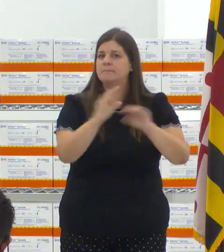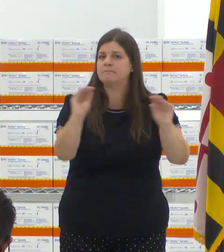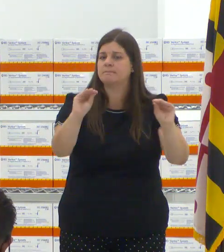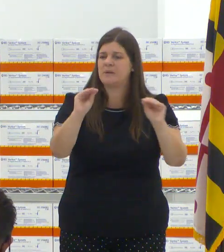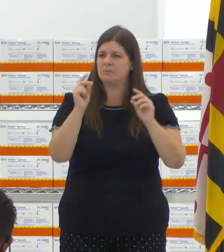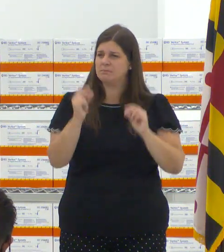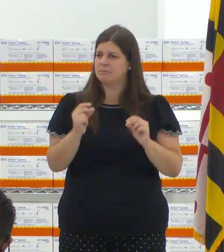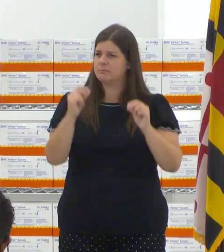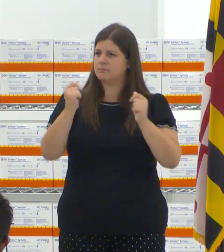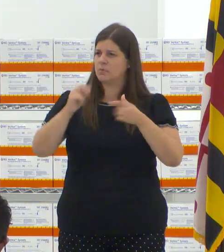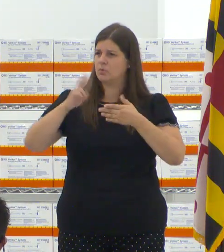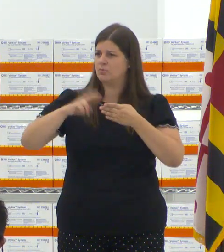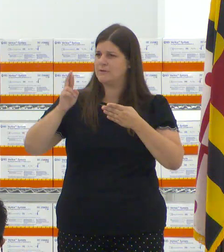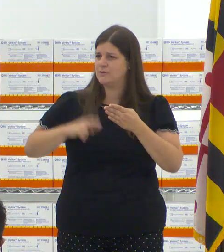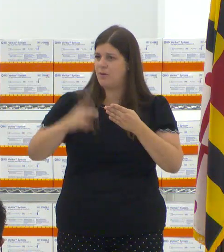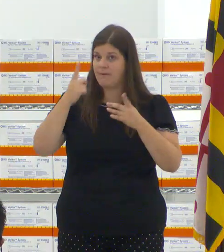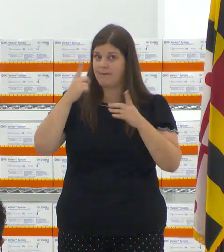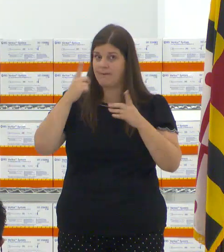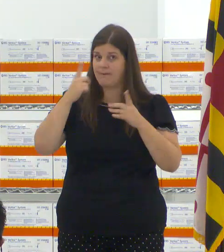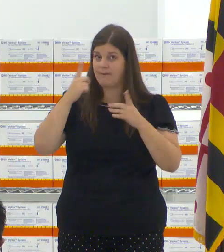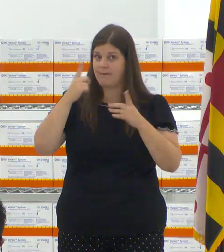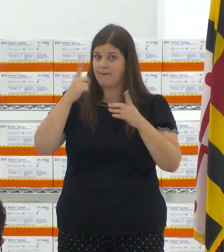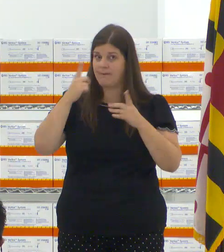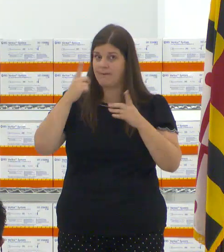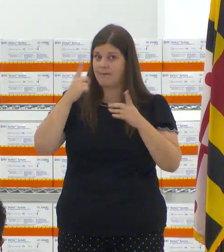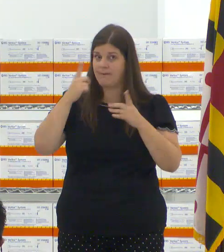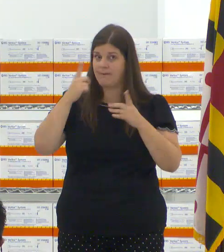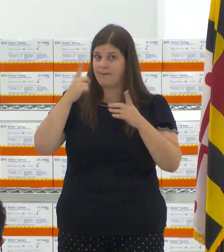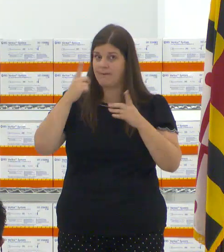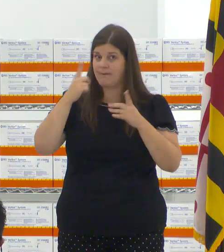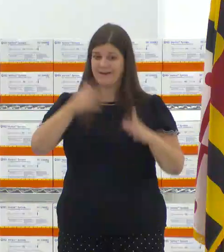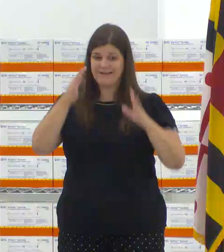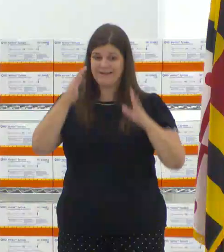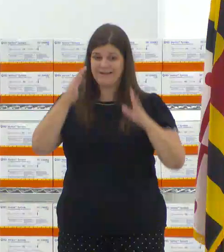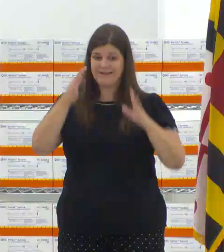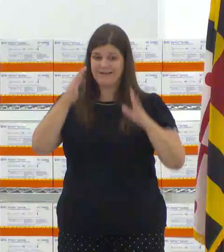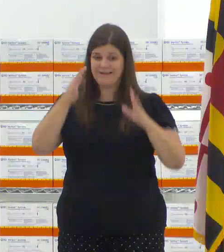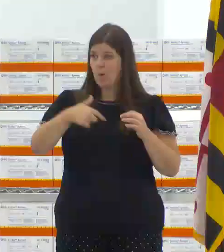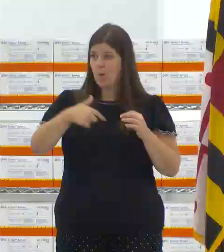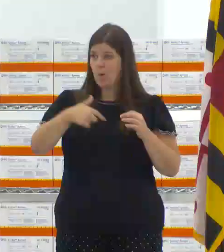We talked about the exciting prospect of this new technology and